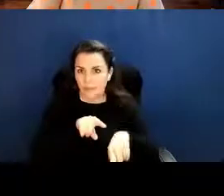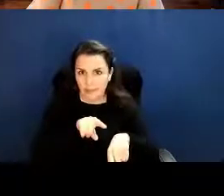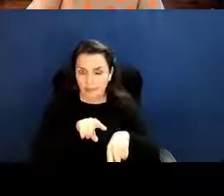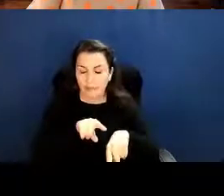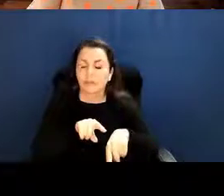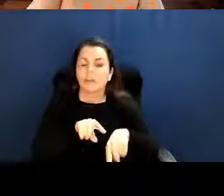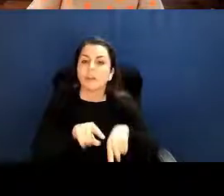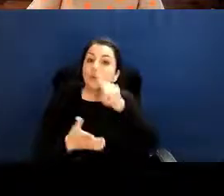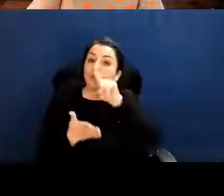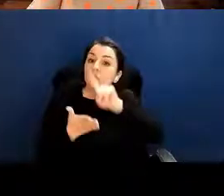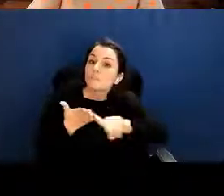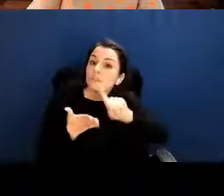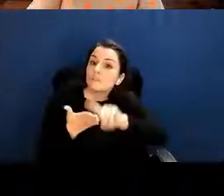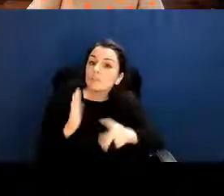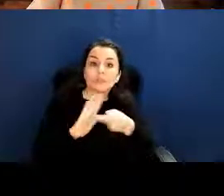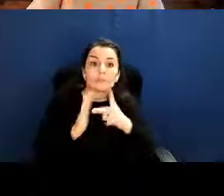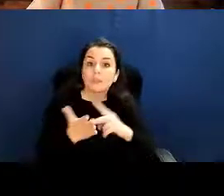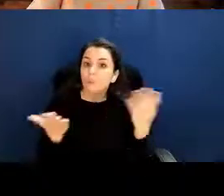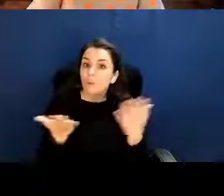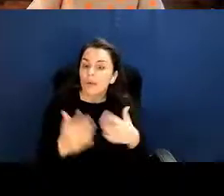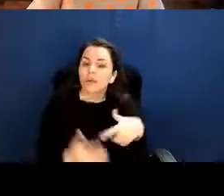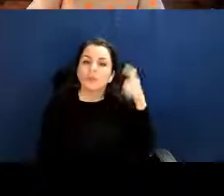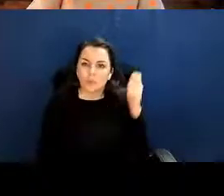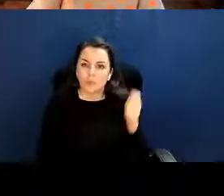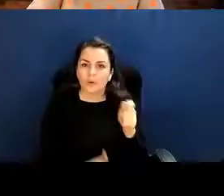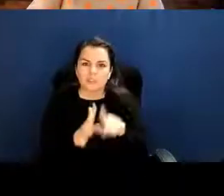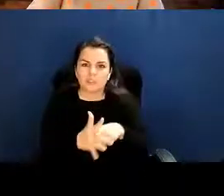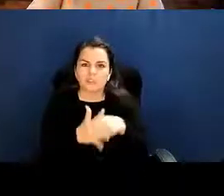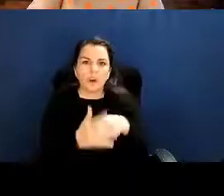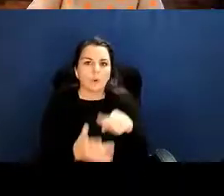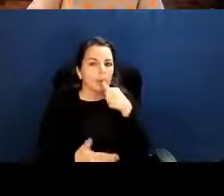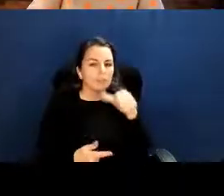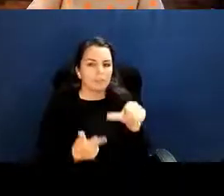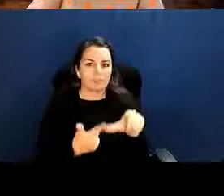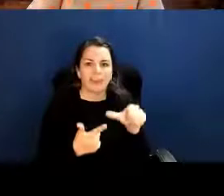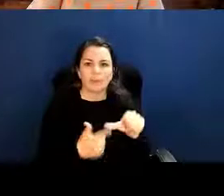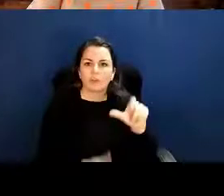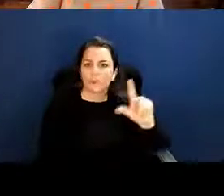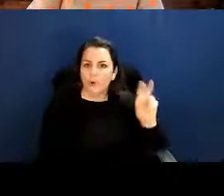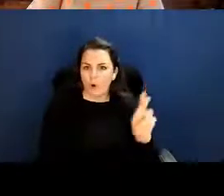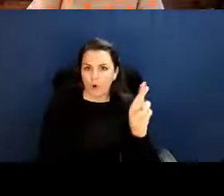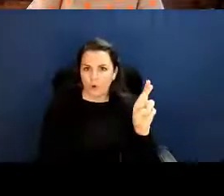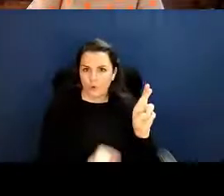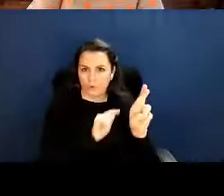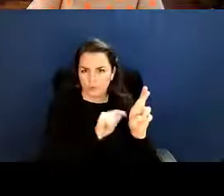that generally means grants that start with that letter R. There's a little bit more detail about this